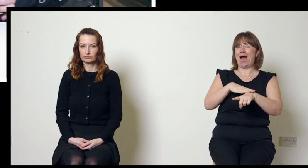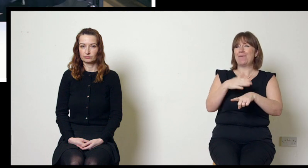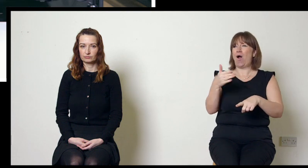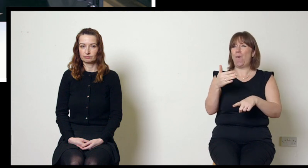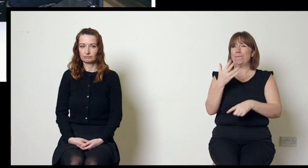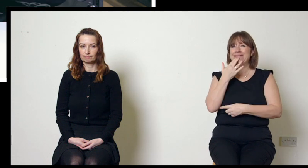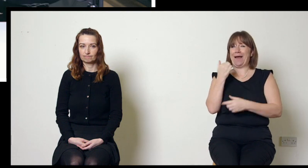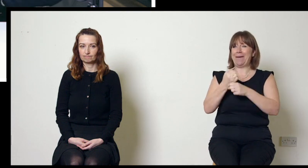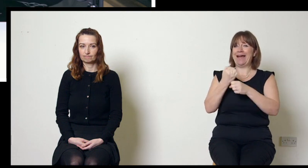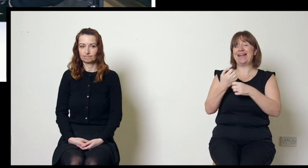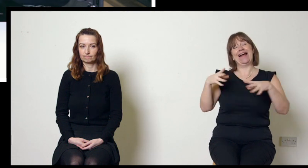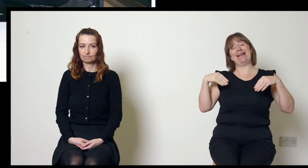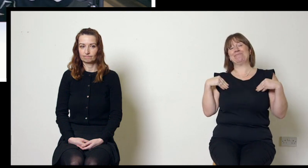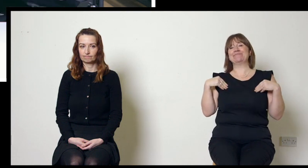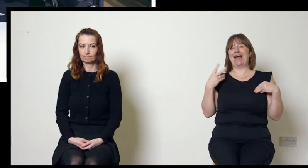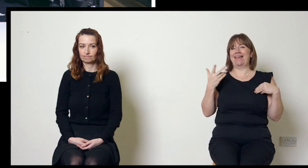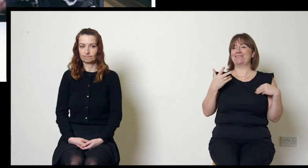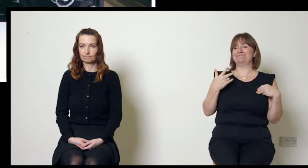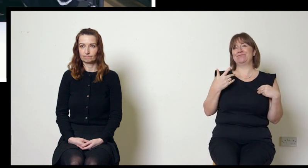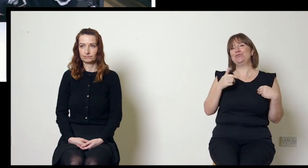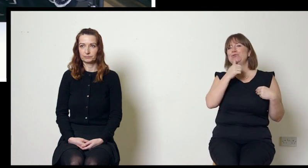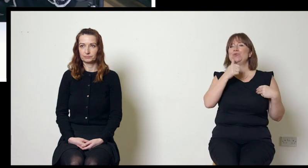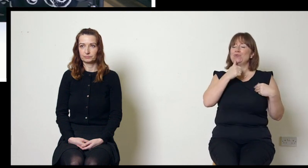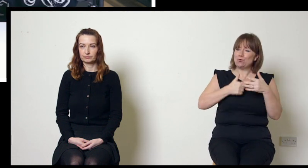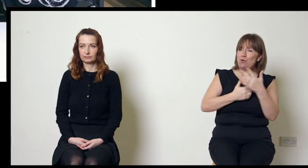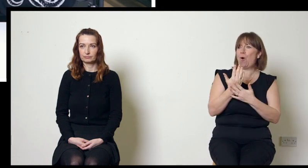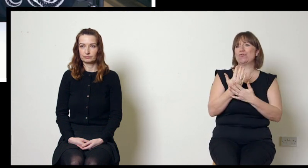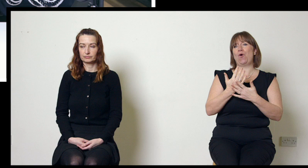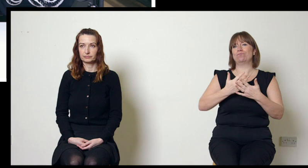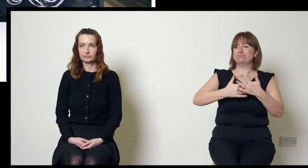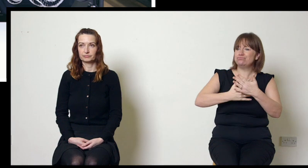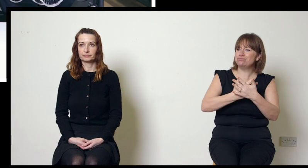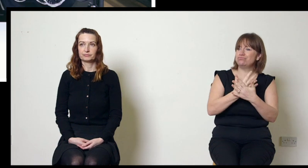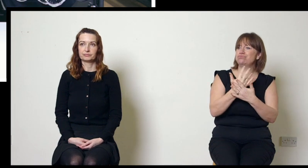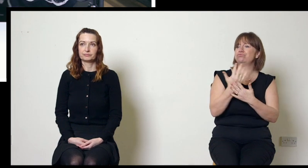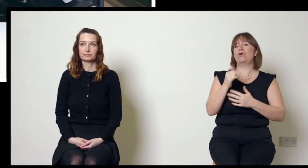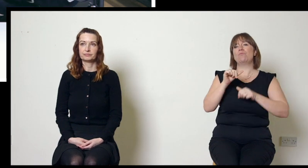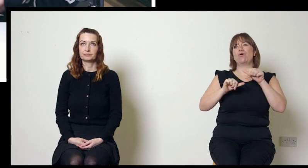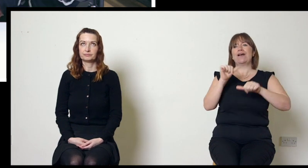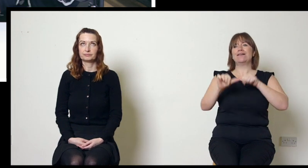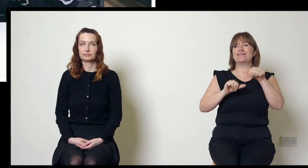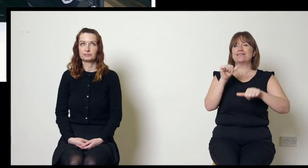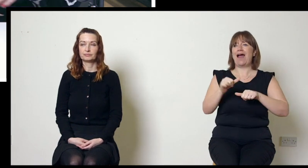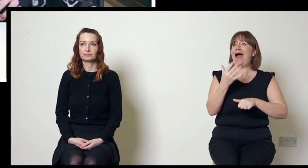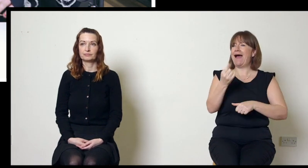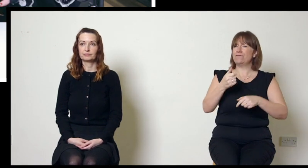and then learning and growing from there as well. So it's been an ongoing kind of evolving process, but we have new habits and ways of working